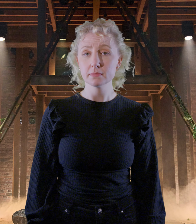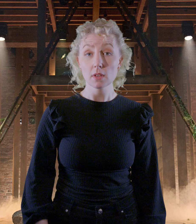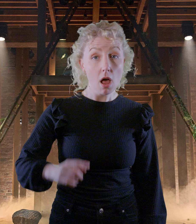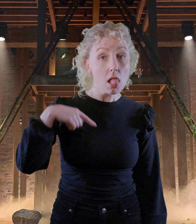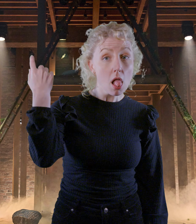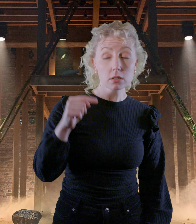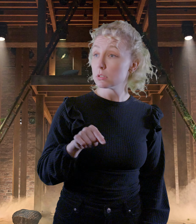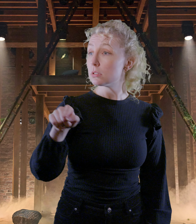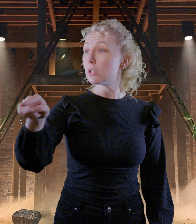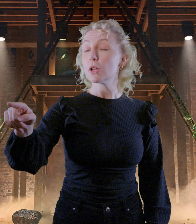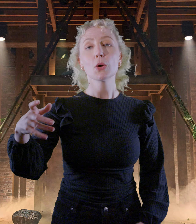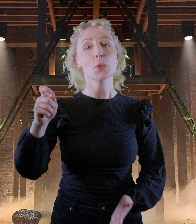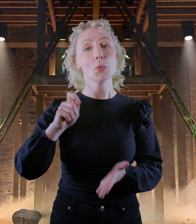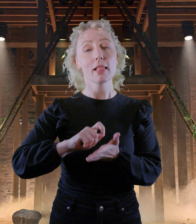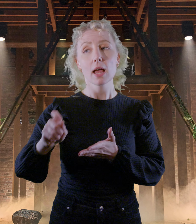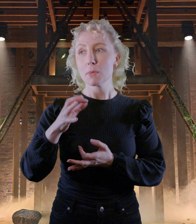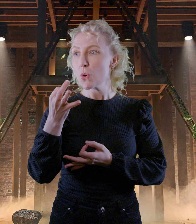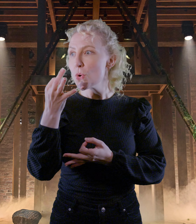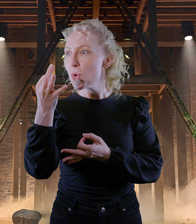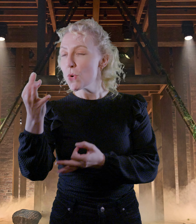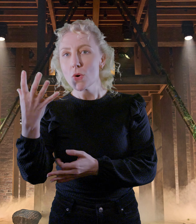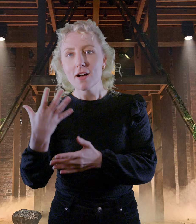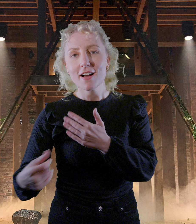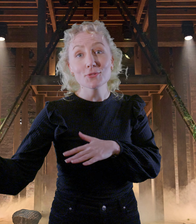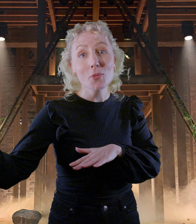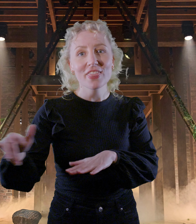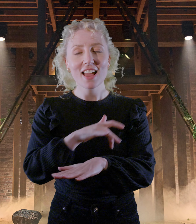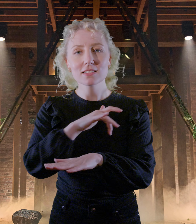In London, William is becoming involved in the theatre